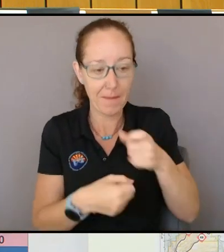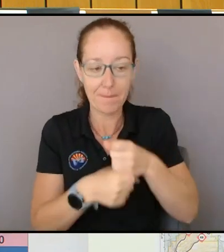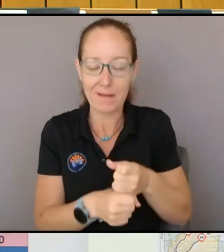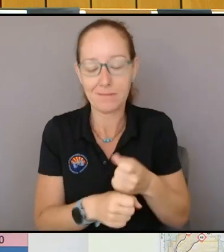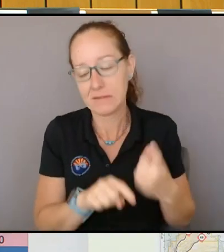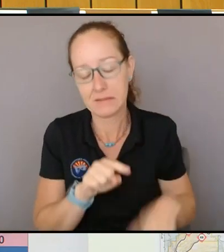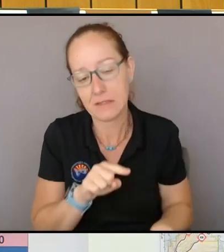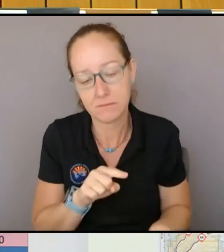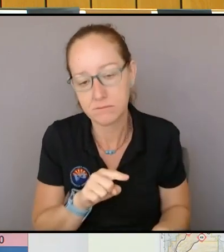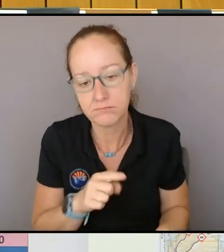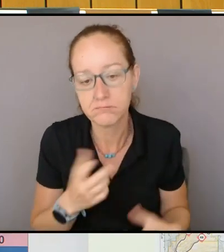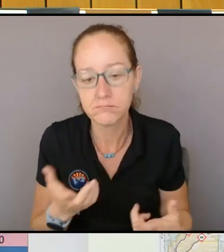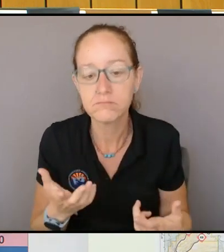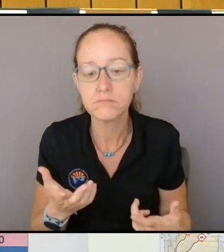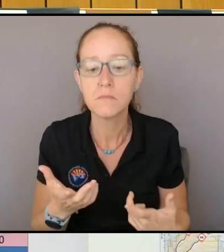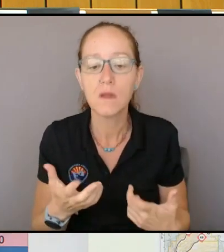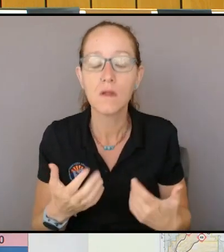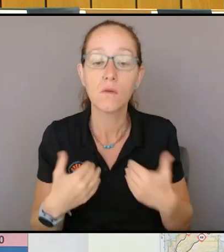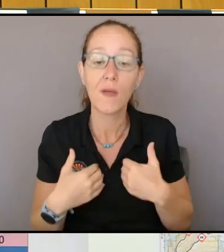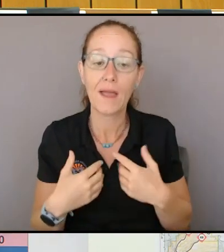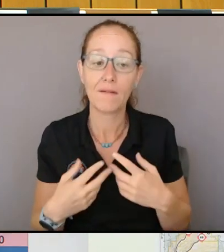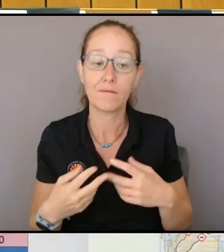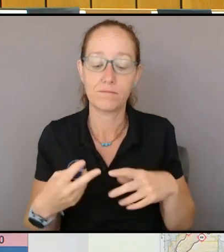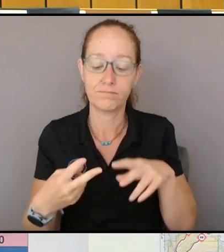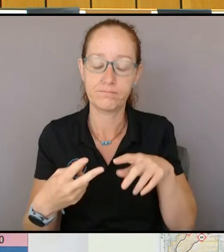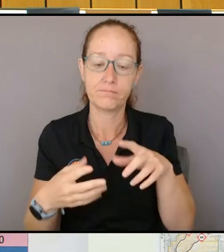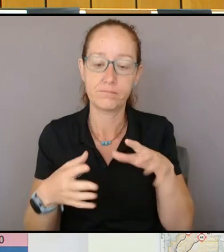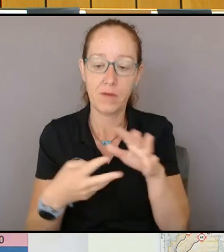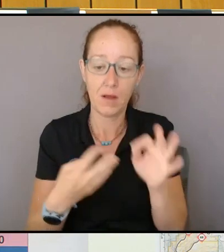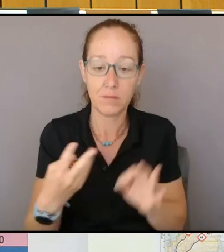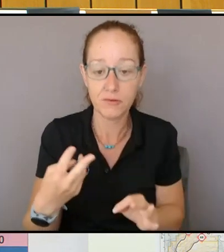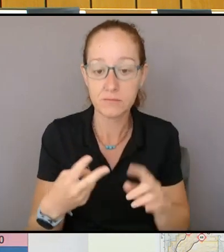we use that come over about every 12 hours and then we also